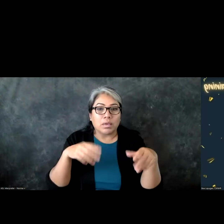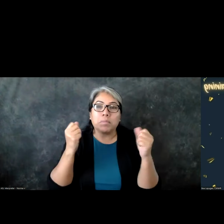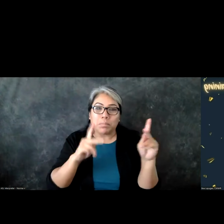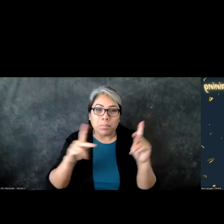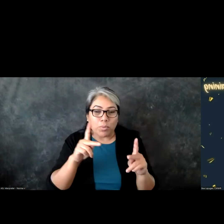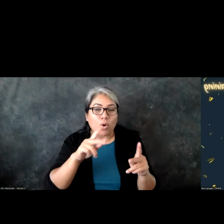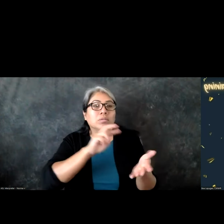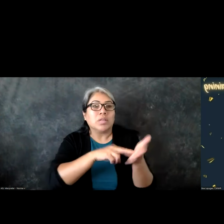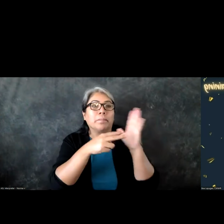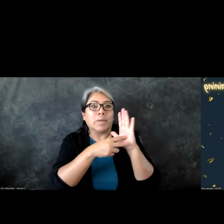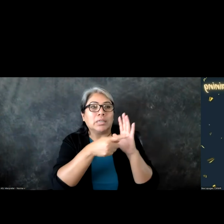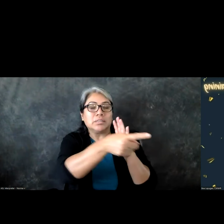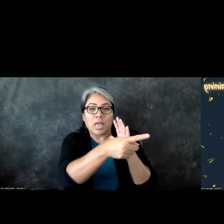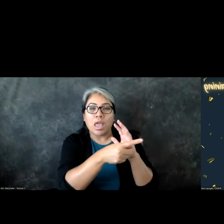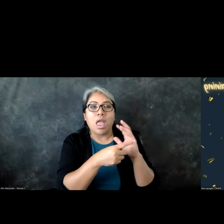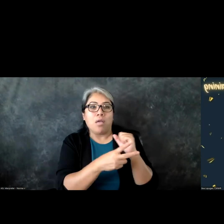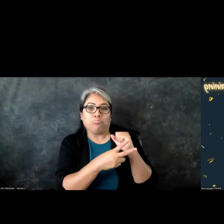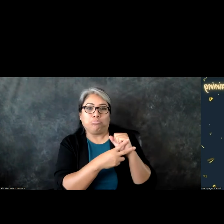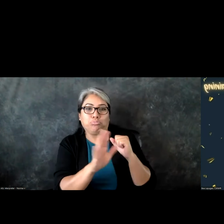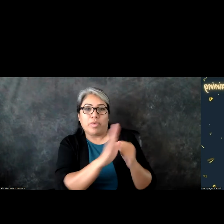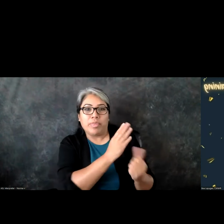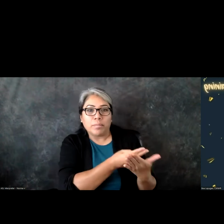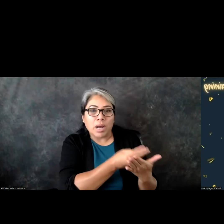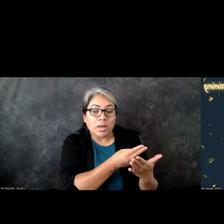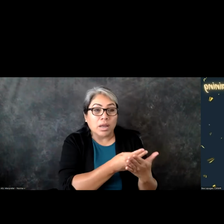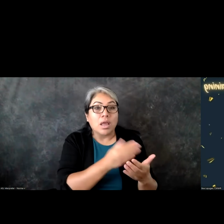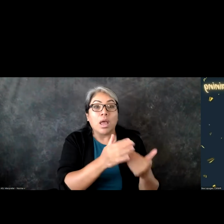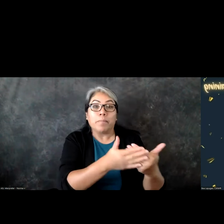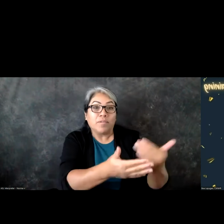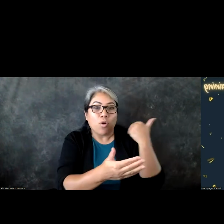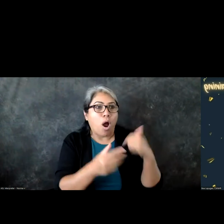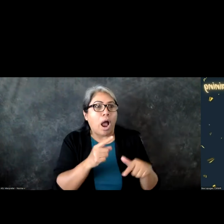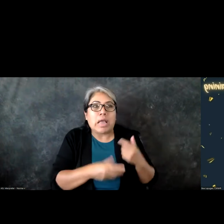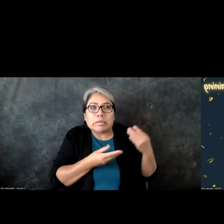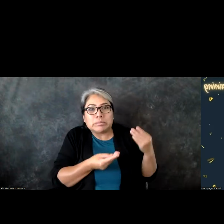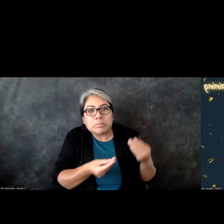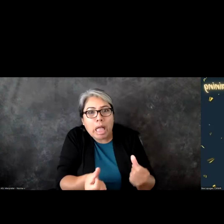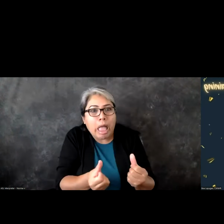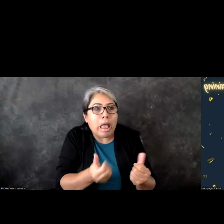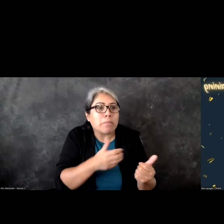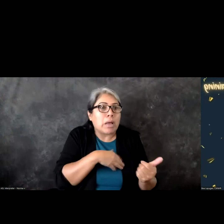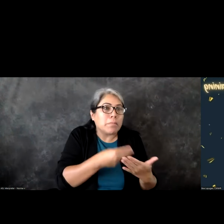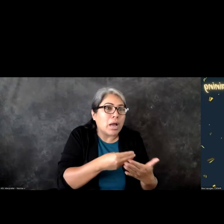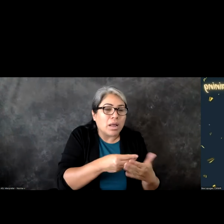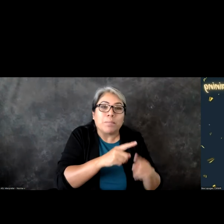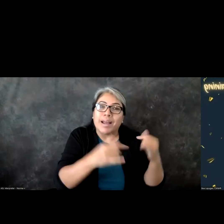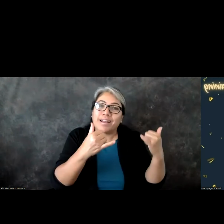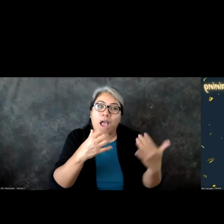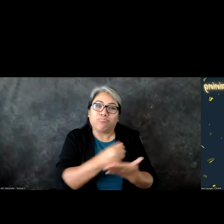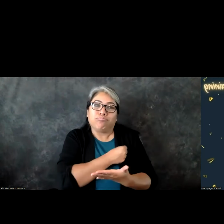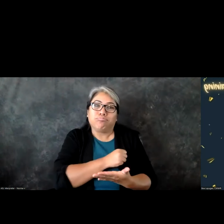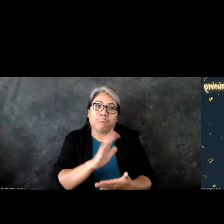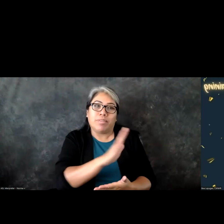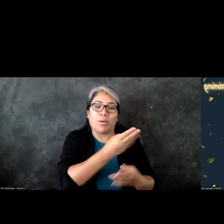little bit. But yes. You know , this allows people to keep more money in their pockets and maybe spend on things that